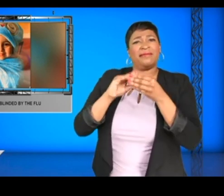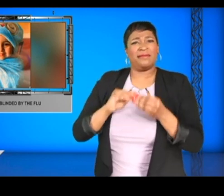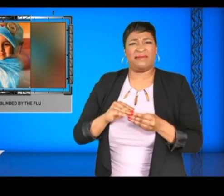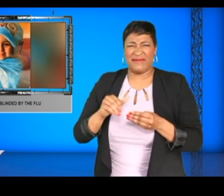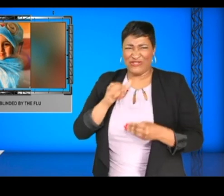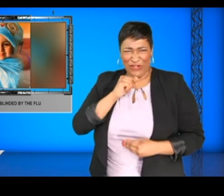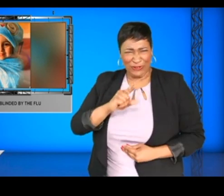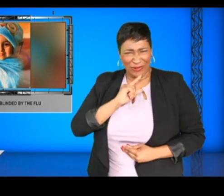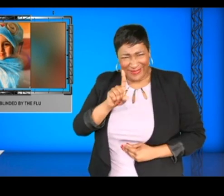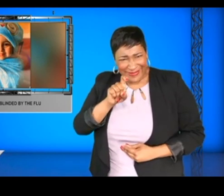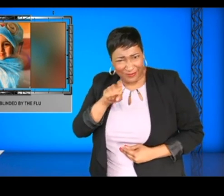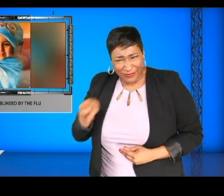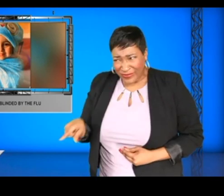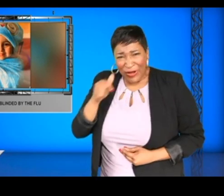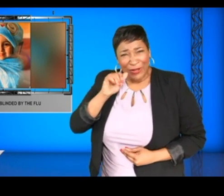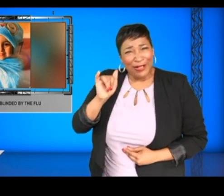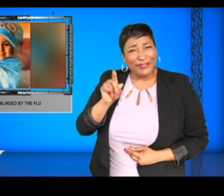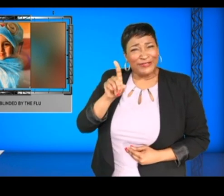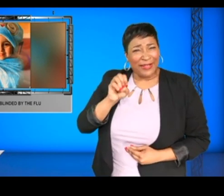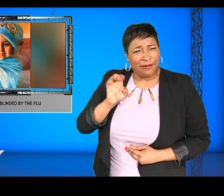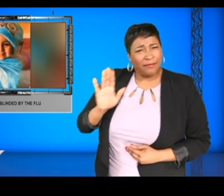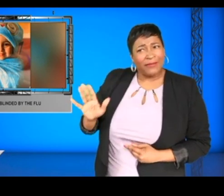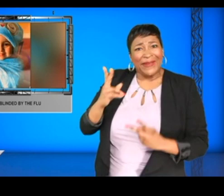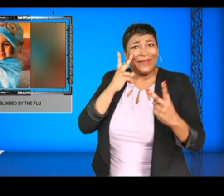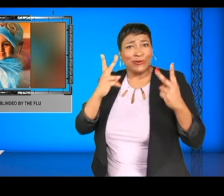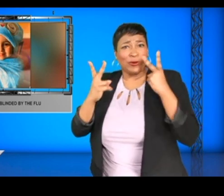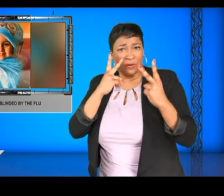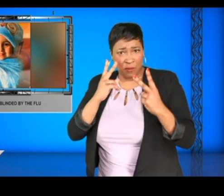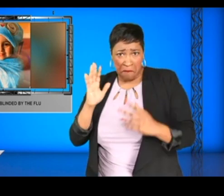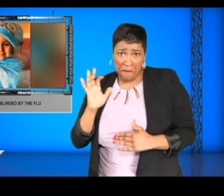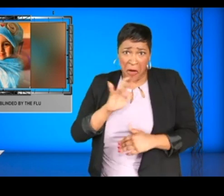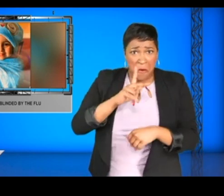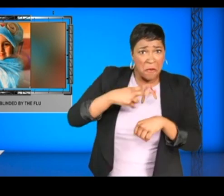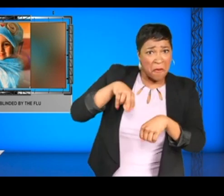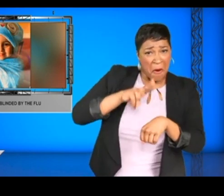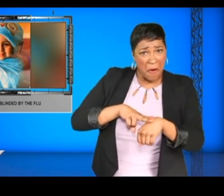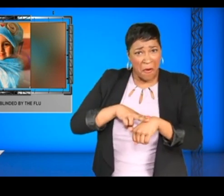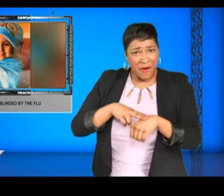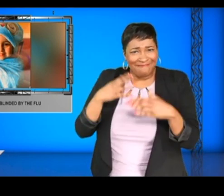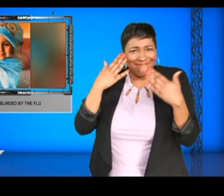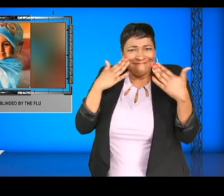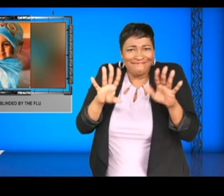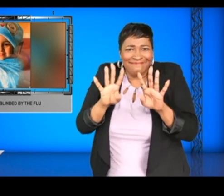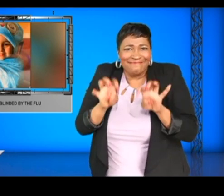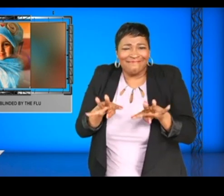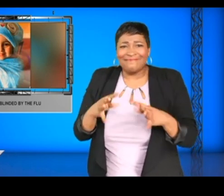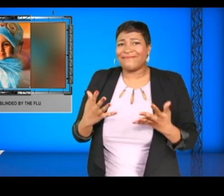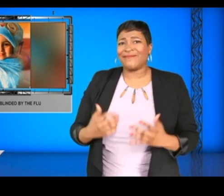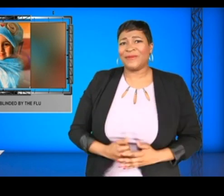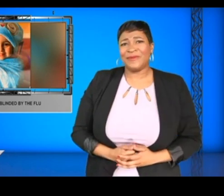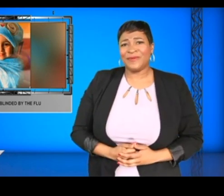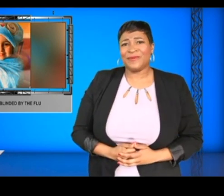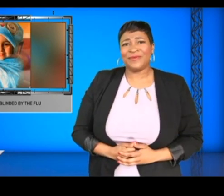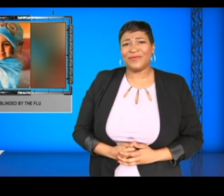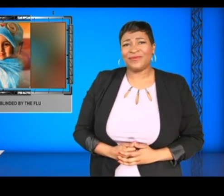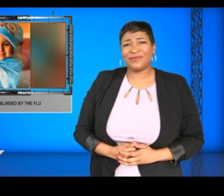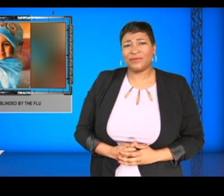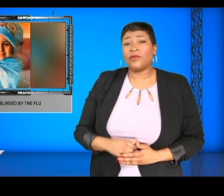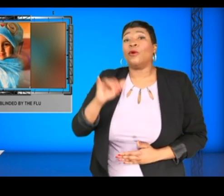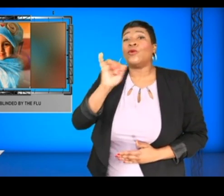Doctors aren't sure Jade will ever get her sight back.